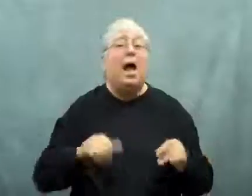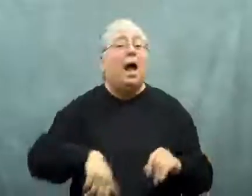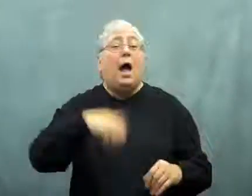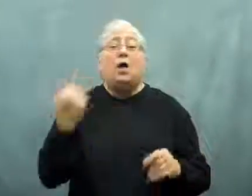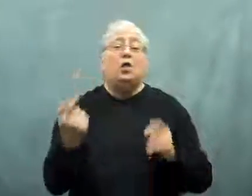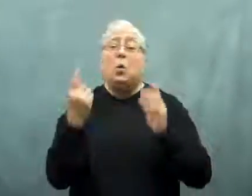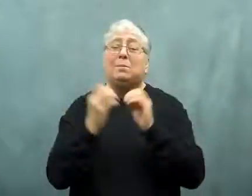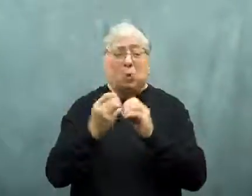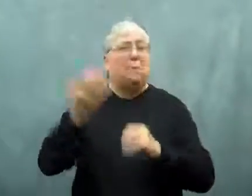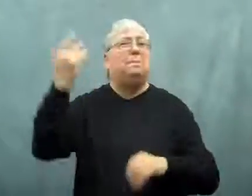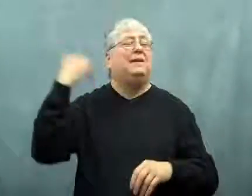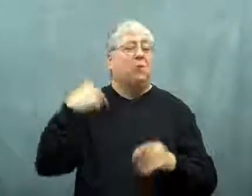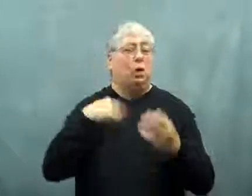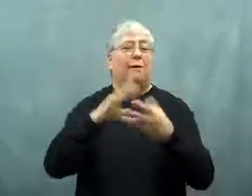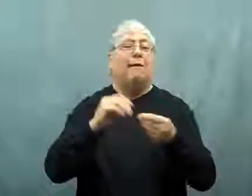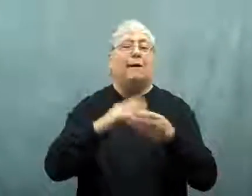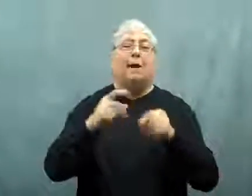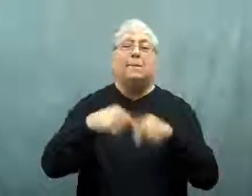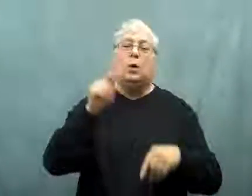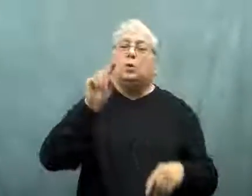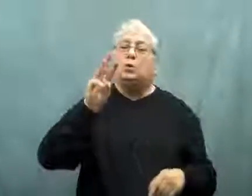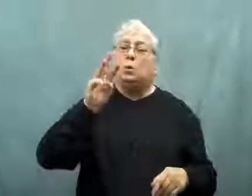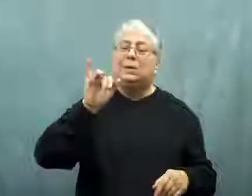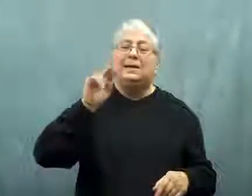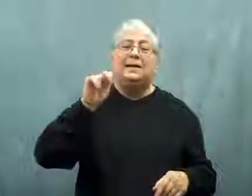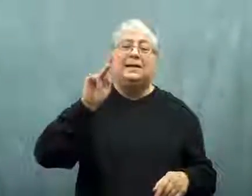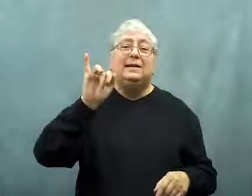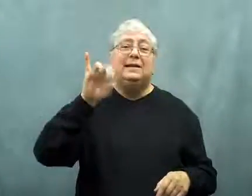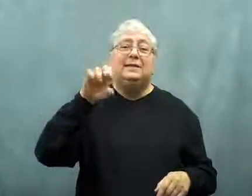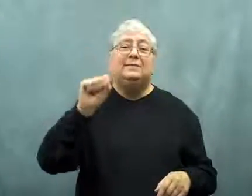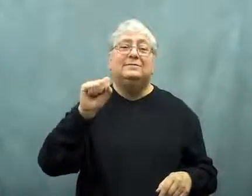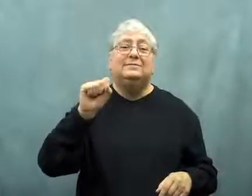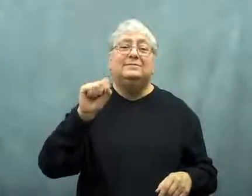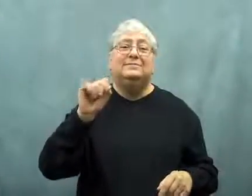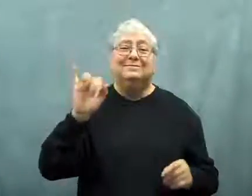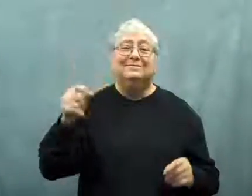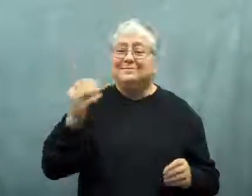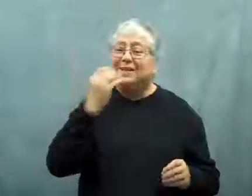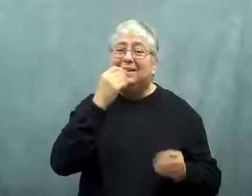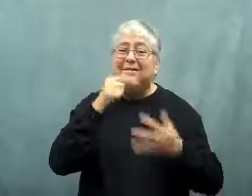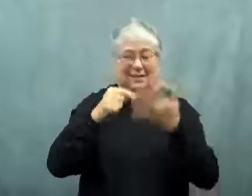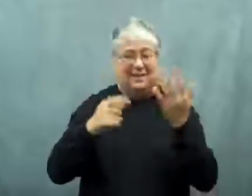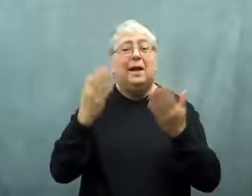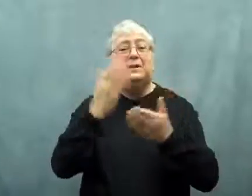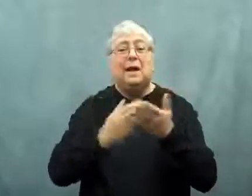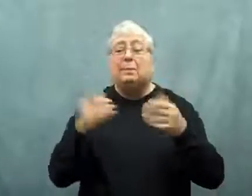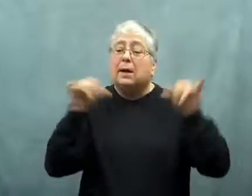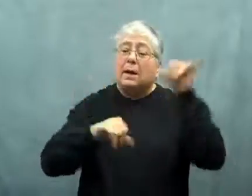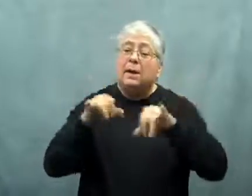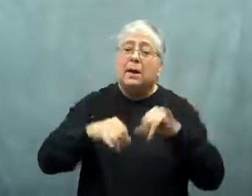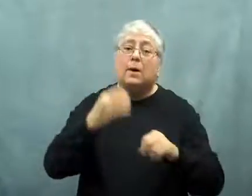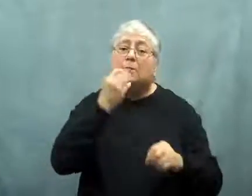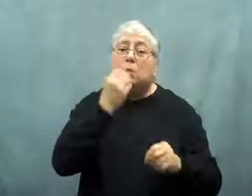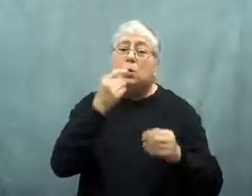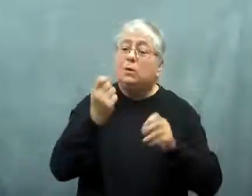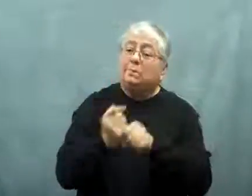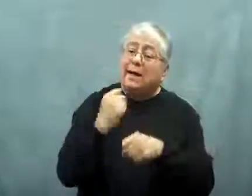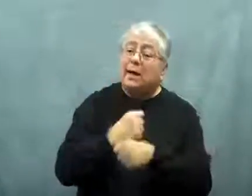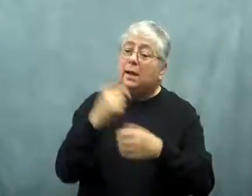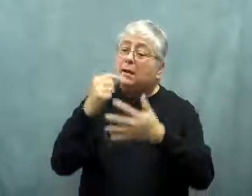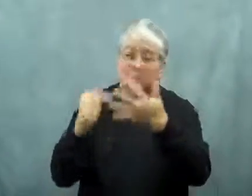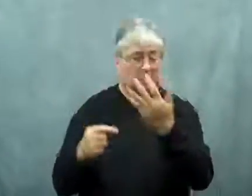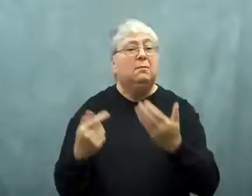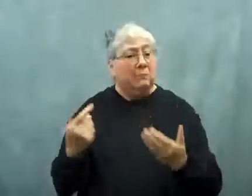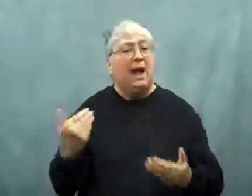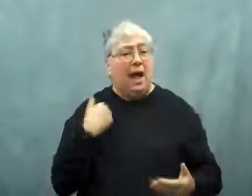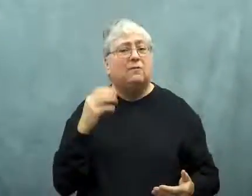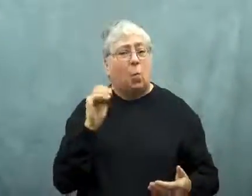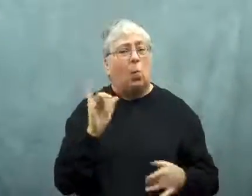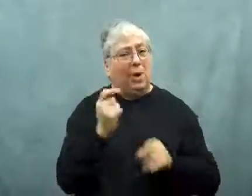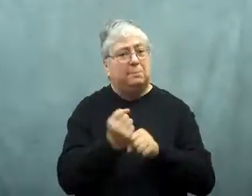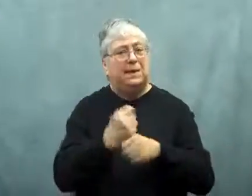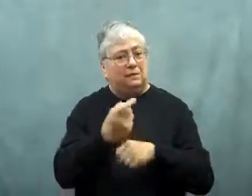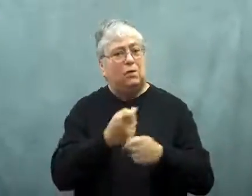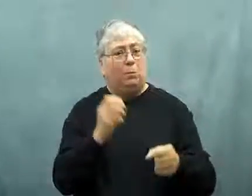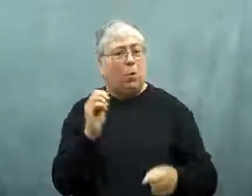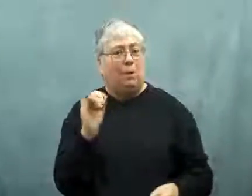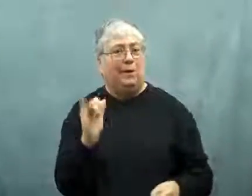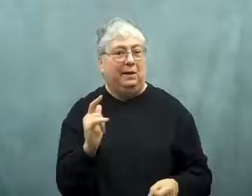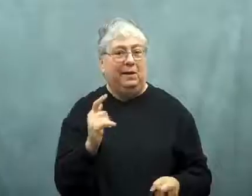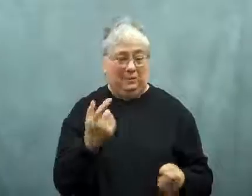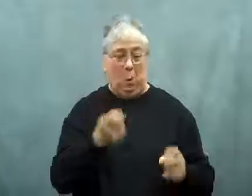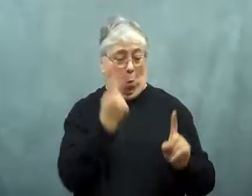Another thing... I did a story before about Twinkies, the snack food.